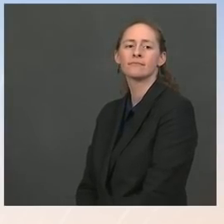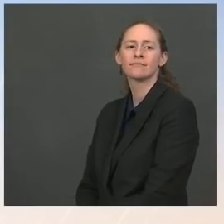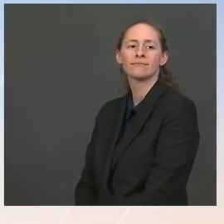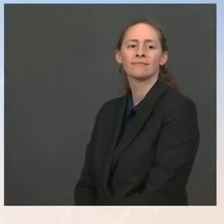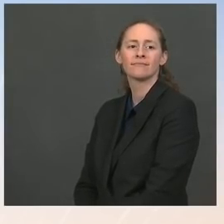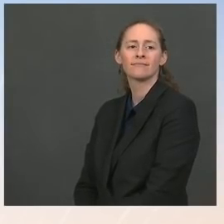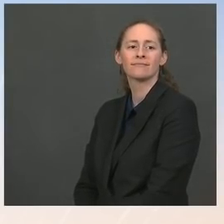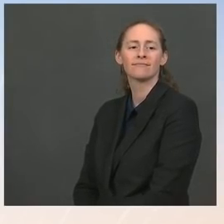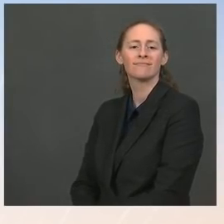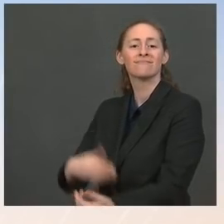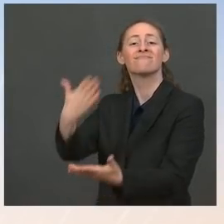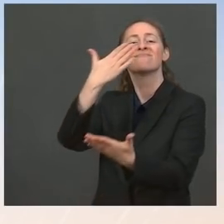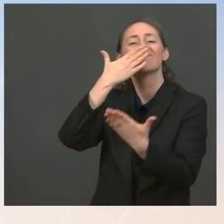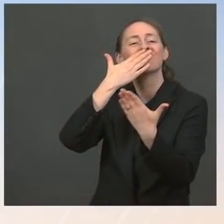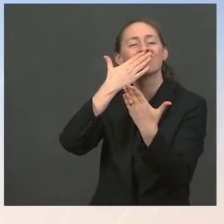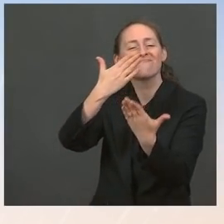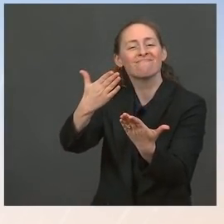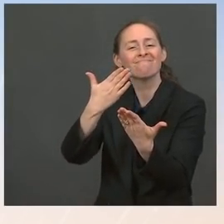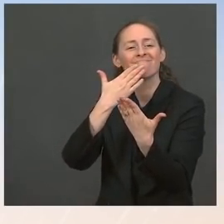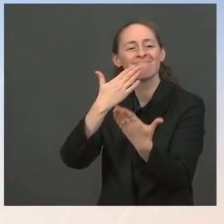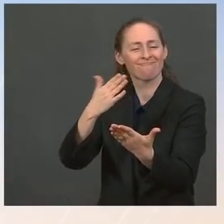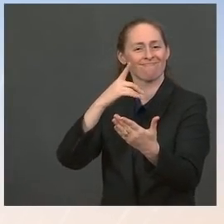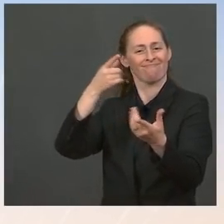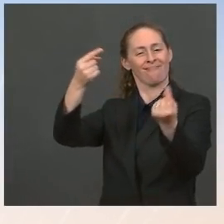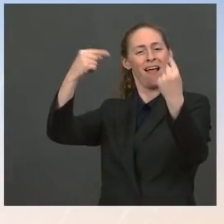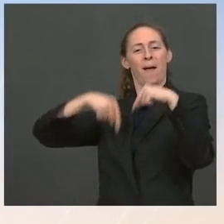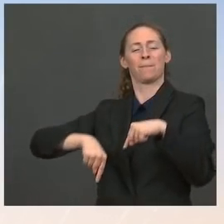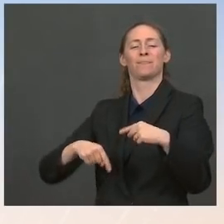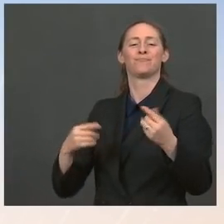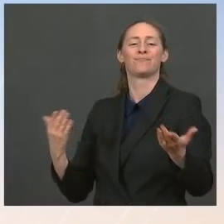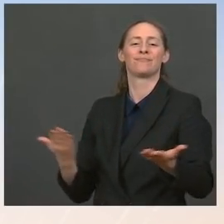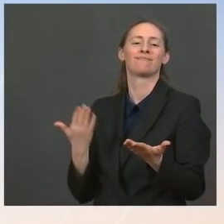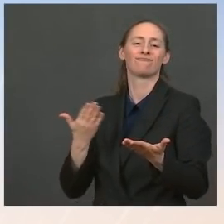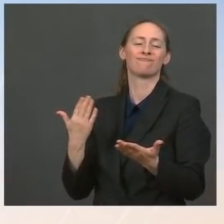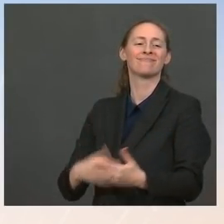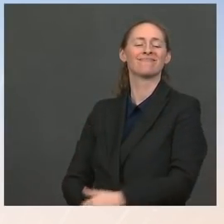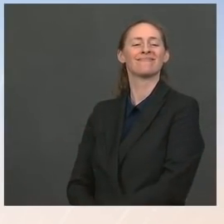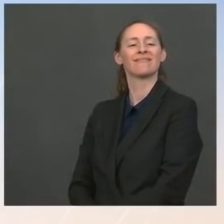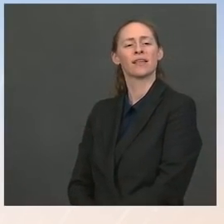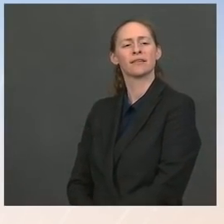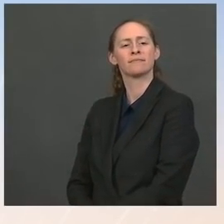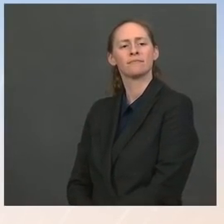And thank you, Karine. As you pointed out, this was a bipartisan bill.